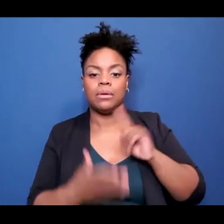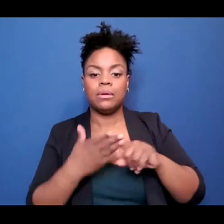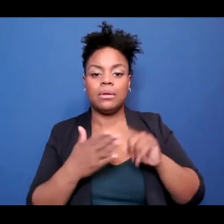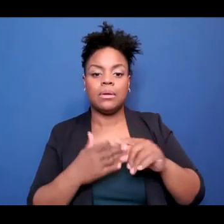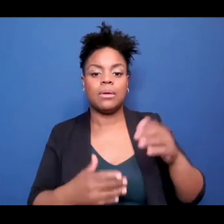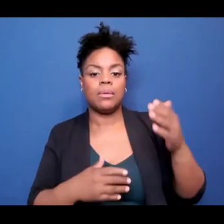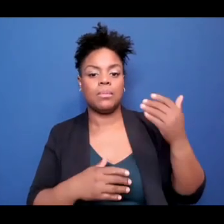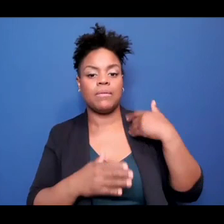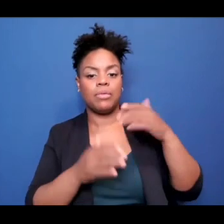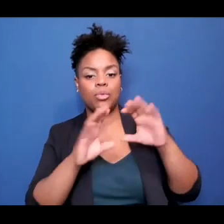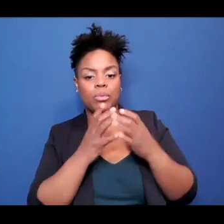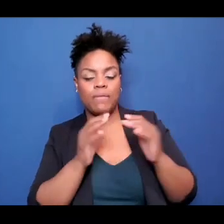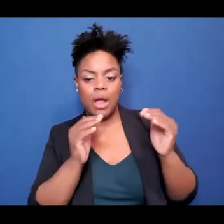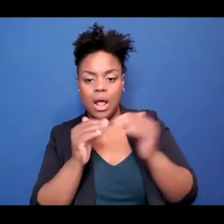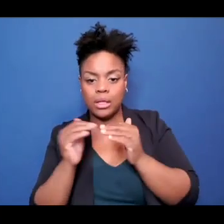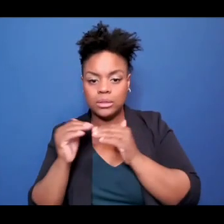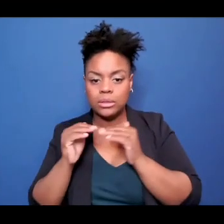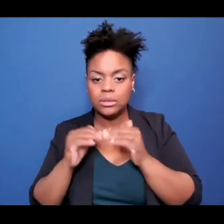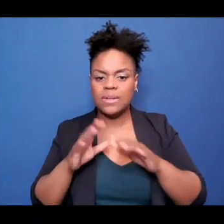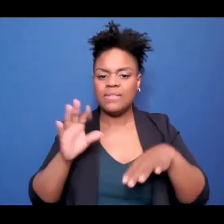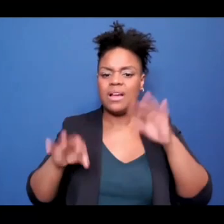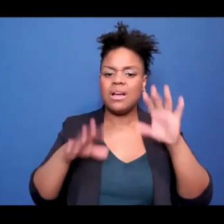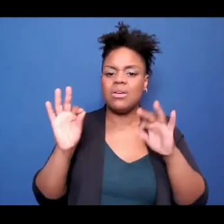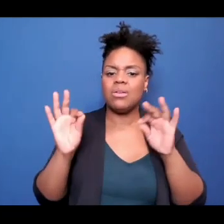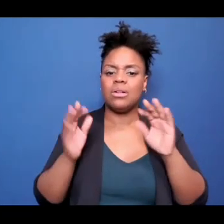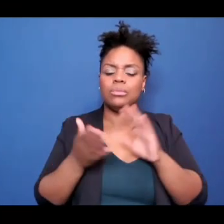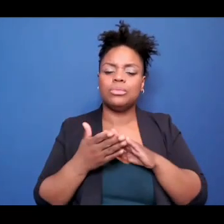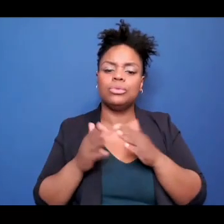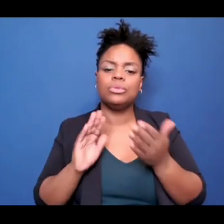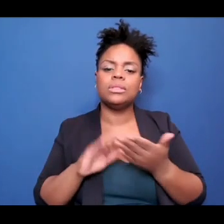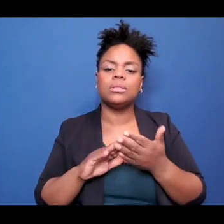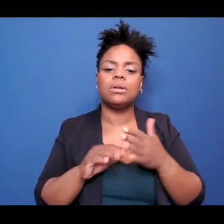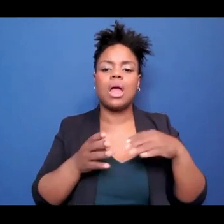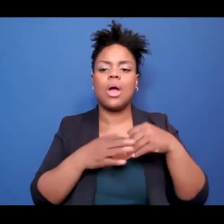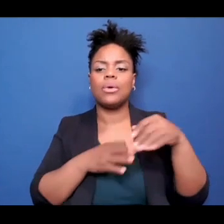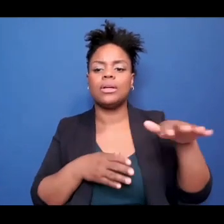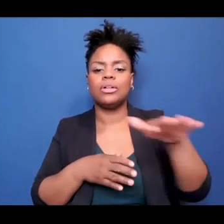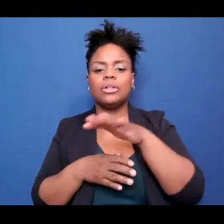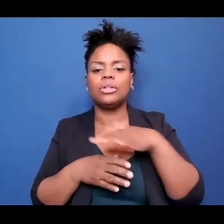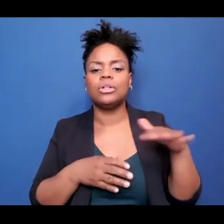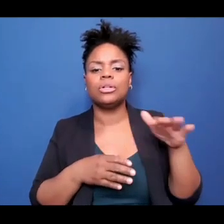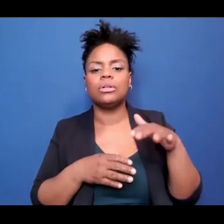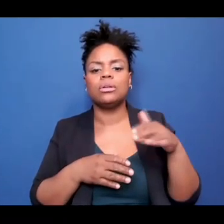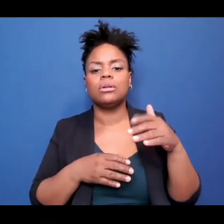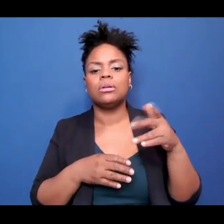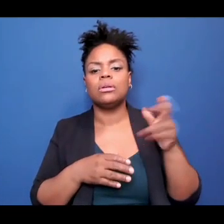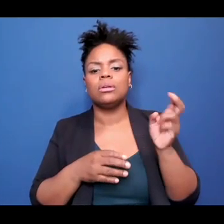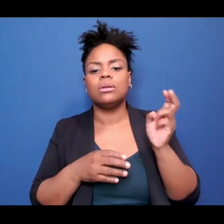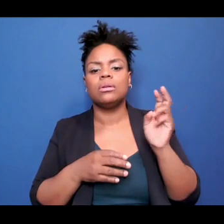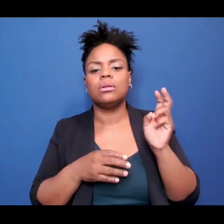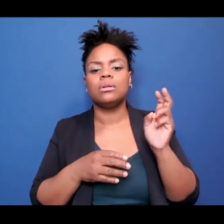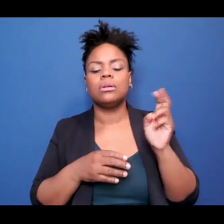STUDY BY DR. SUBERMINIAN AND COLLEAGUE AND FOUND HA METRO AREAS WITH HIGHER PROBABILITIES